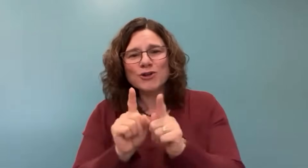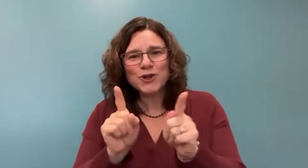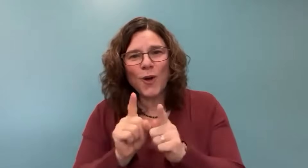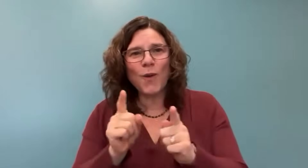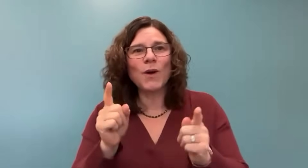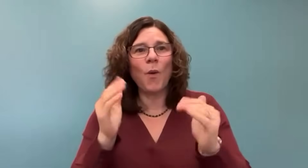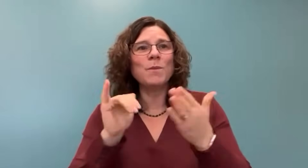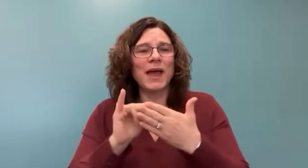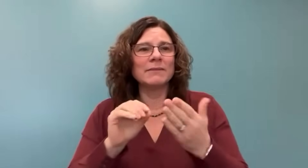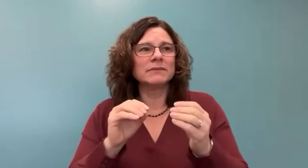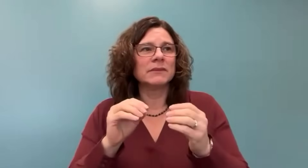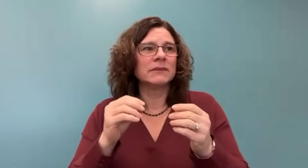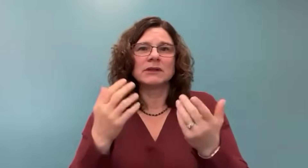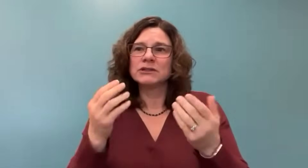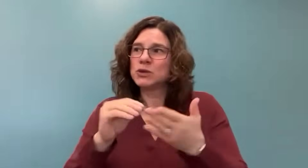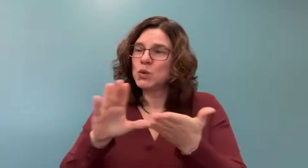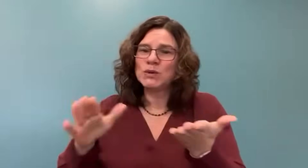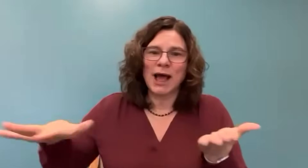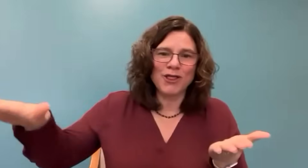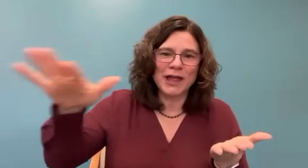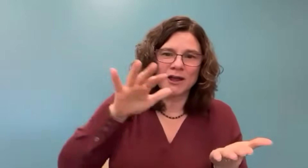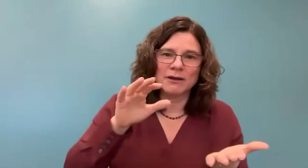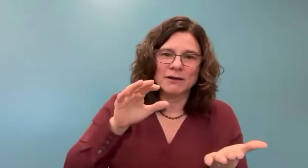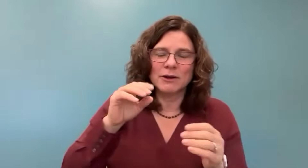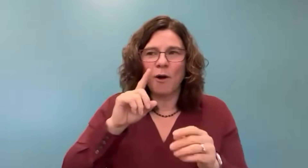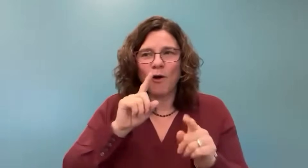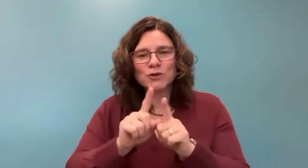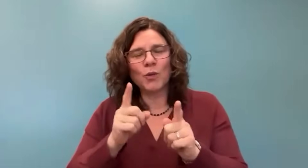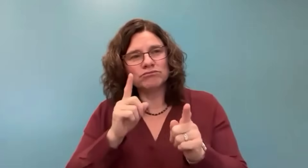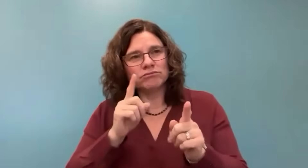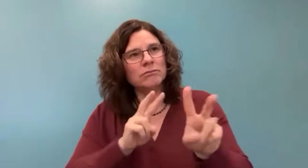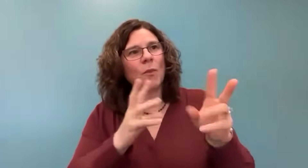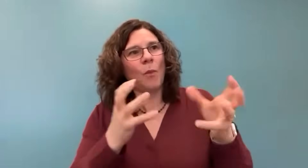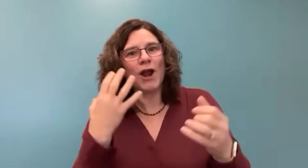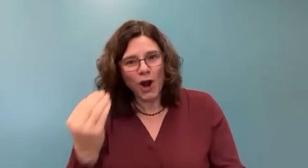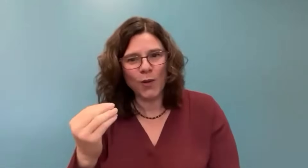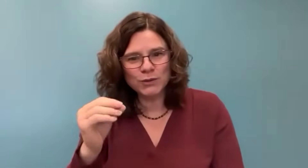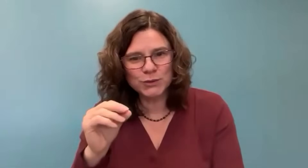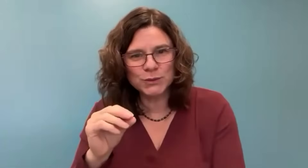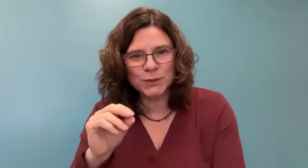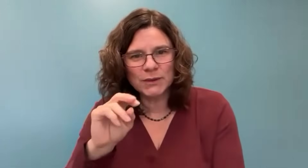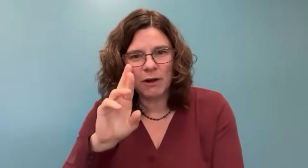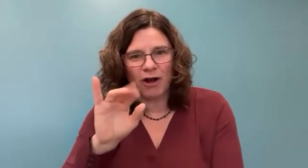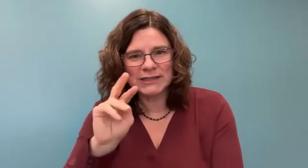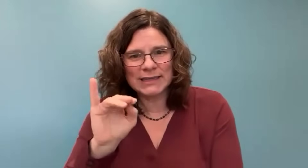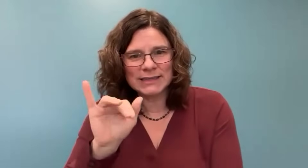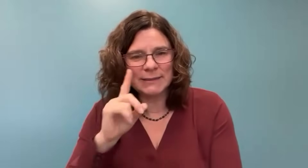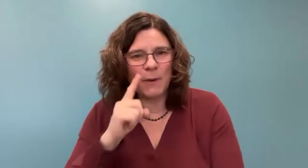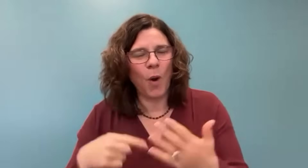Also, I hope that students out there want to go to RIT/NTID